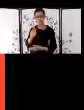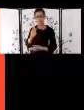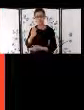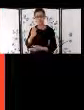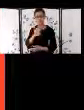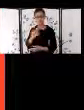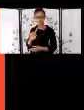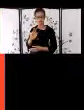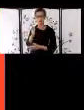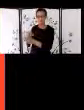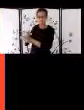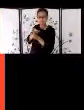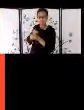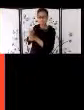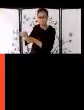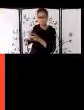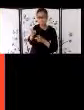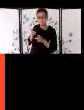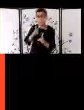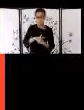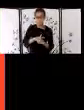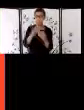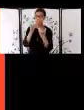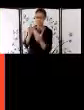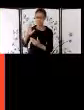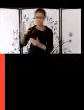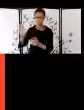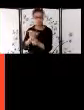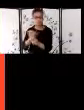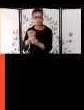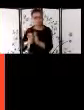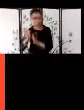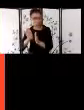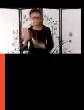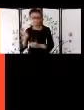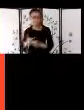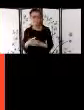Equity priority groups and equity processes, policies and measures will continue to change